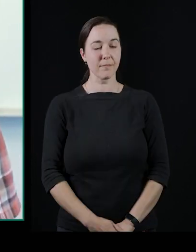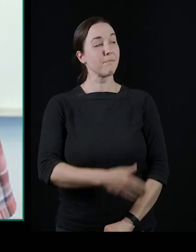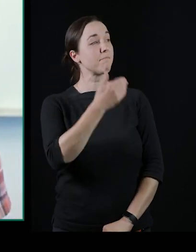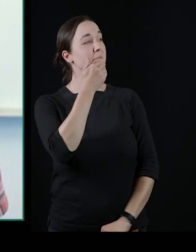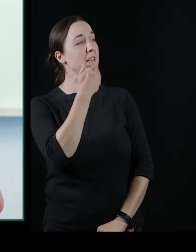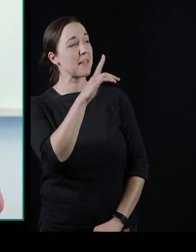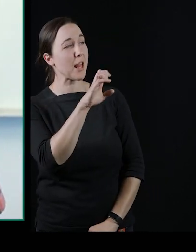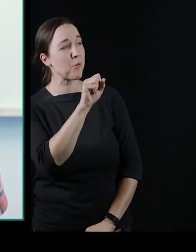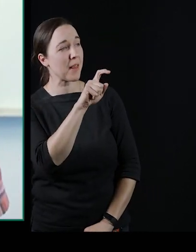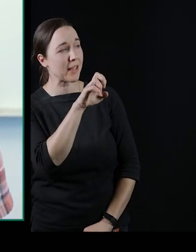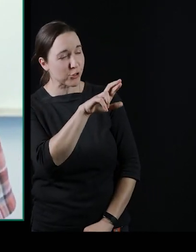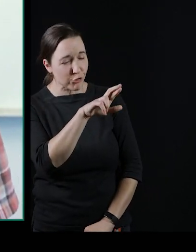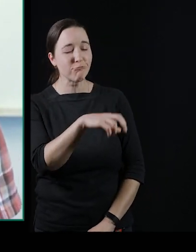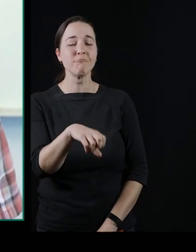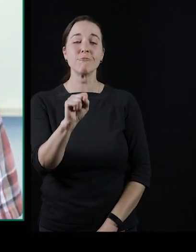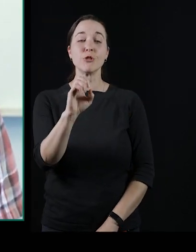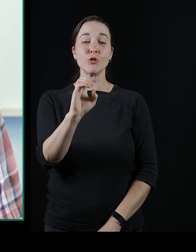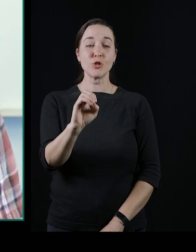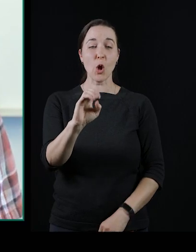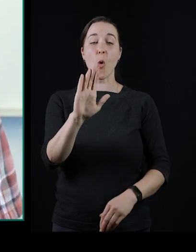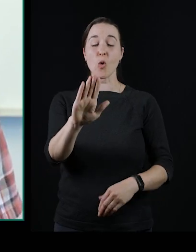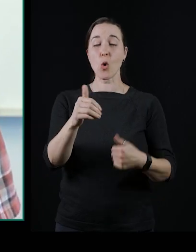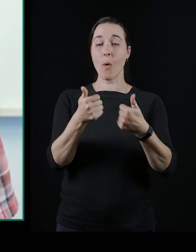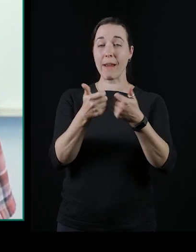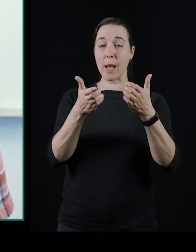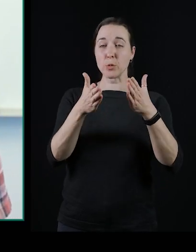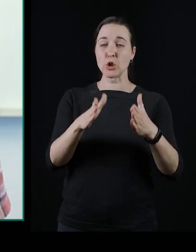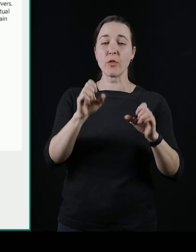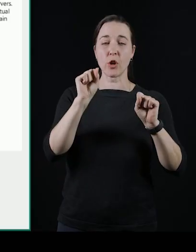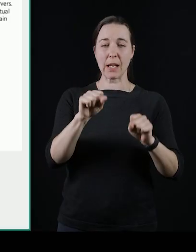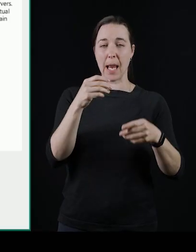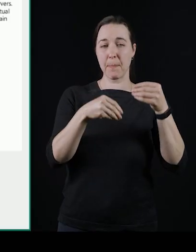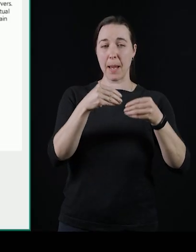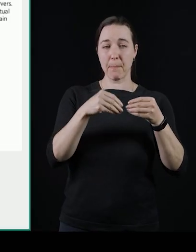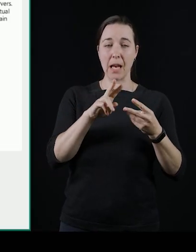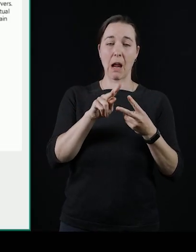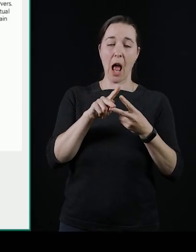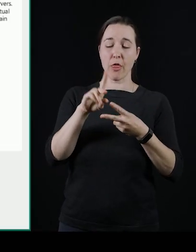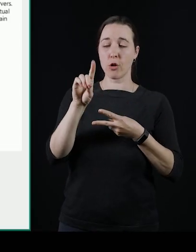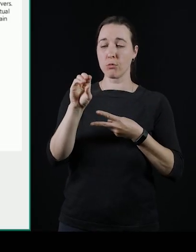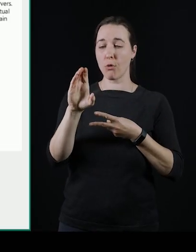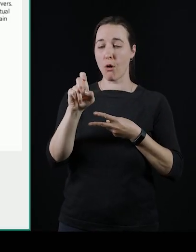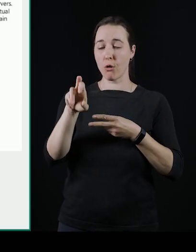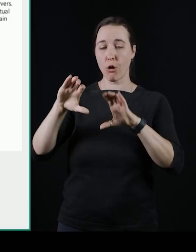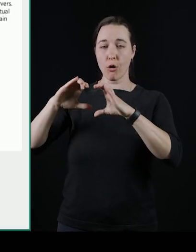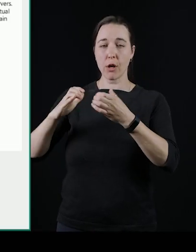Thank you, Lester. So, your game servers can be packaged either in docker containers or in Linux processes, right?